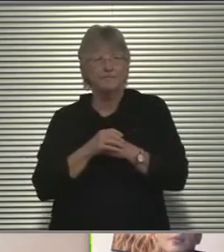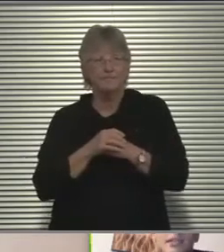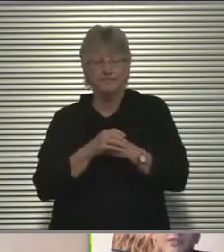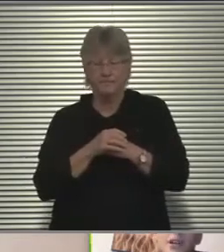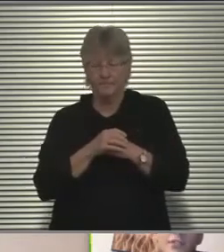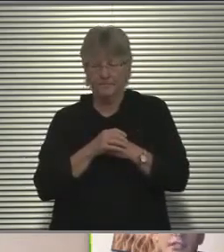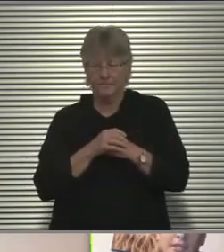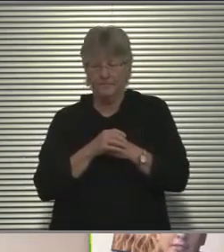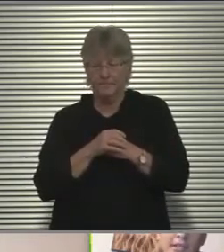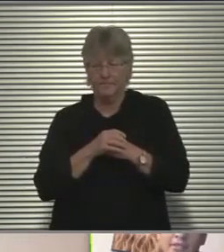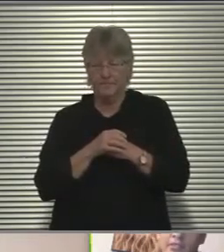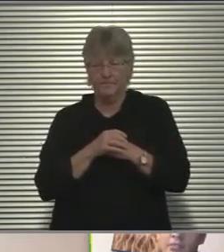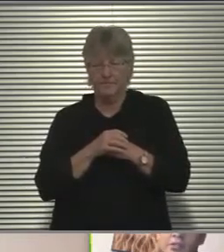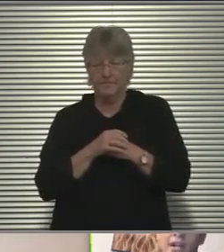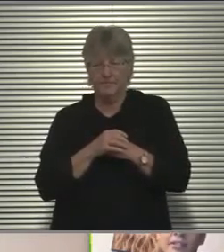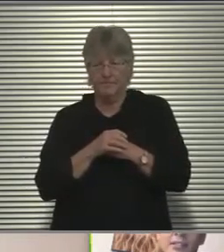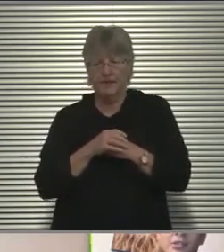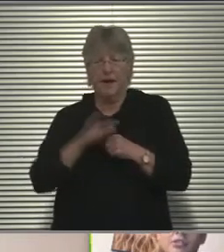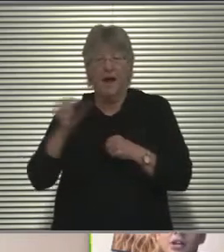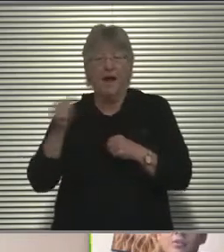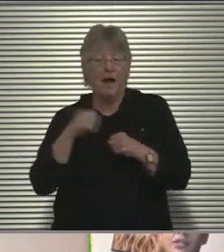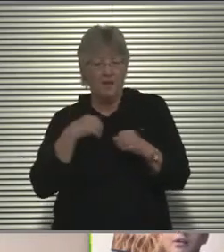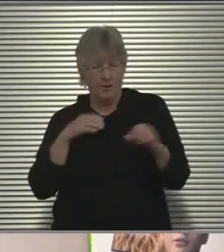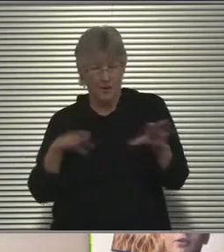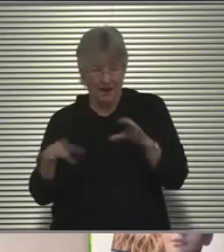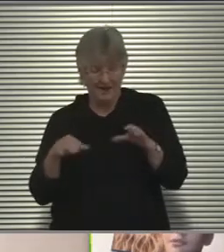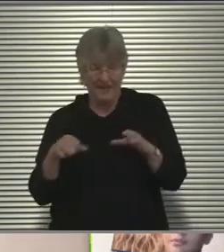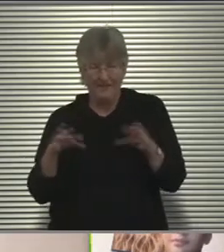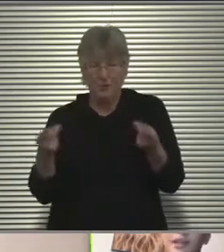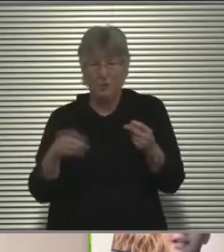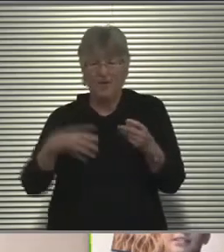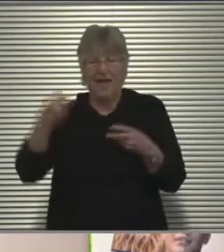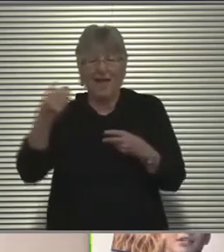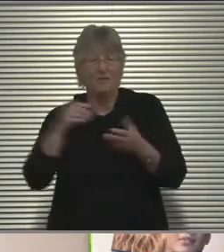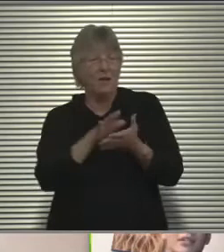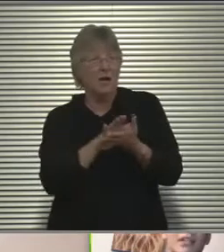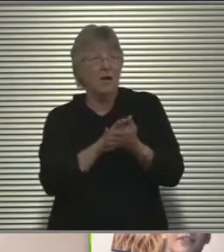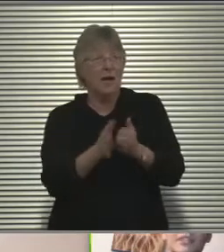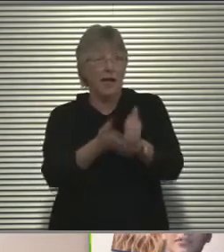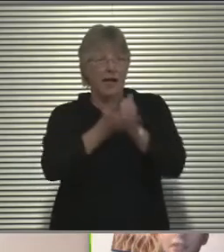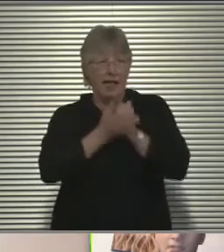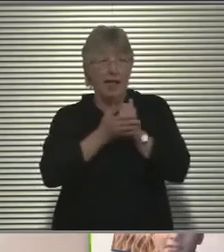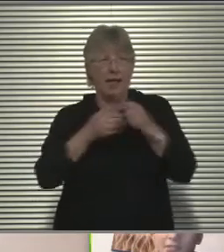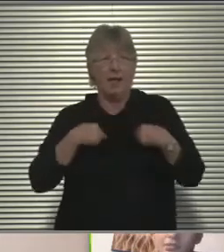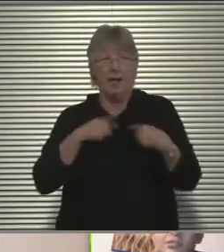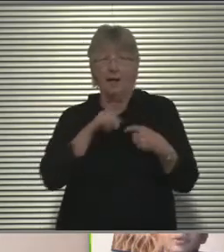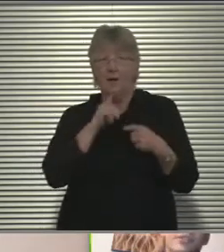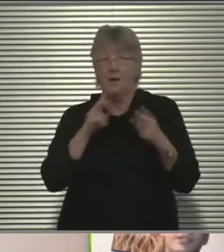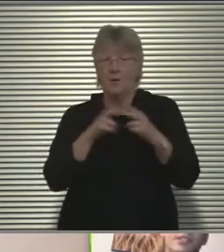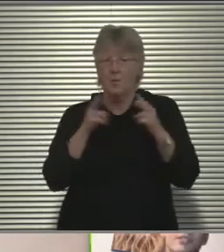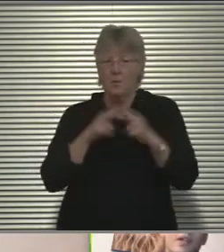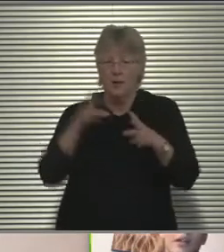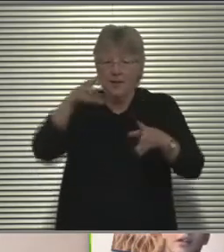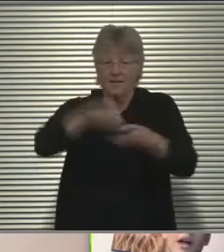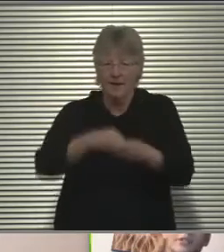Now, being involved in clubs outside of school has also helped me out quite a bit, as I am becoming heavily involved in my school's Red Cross Club.